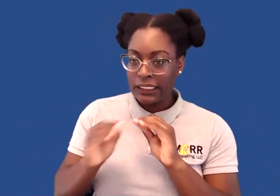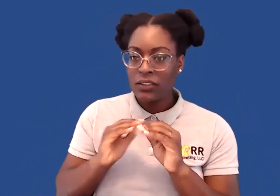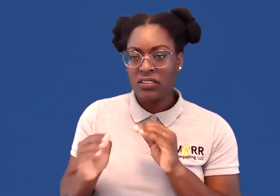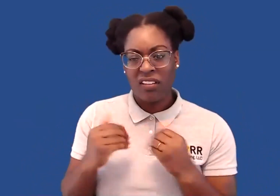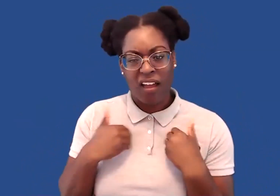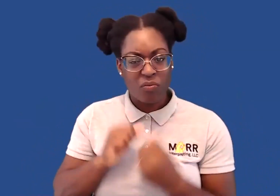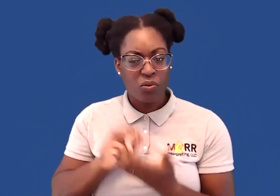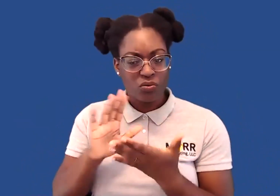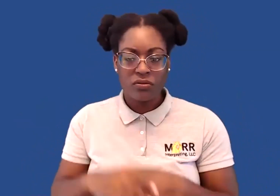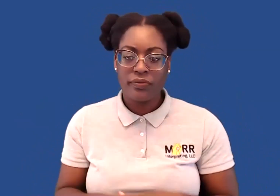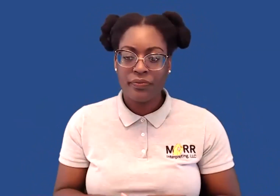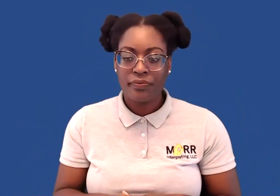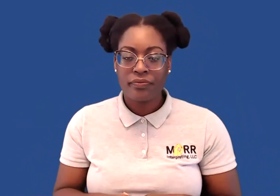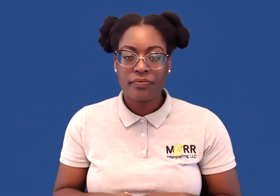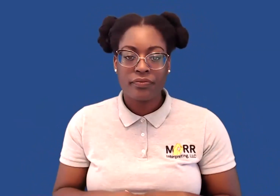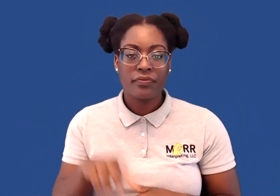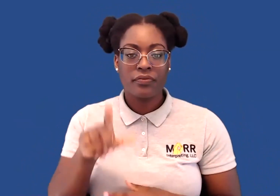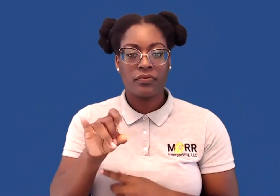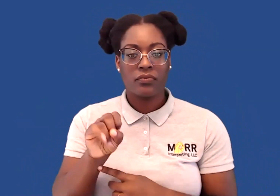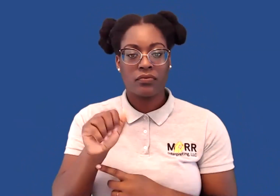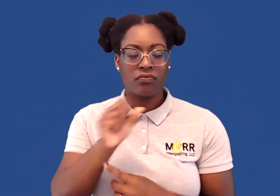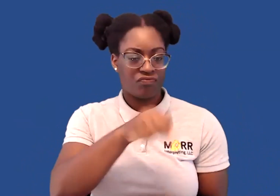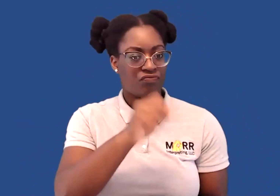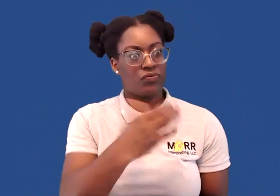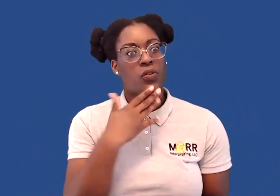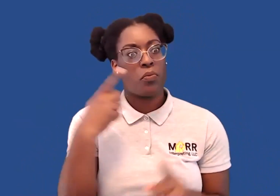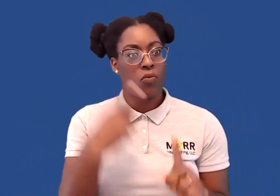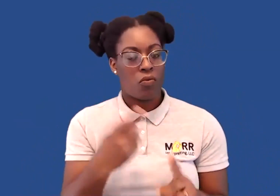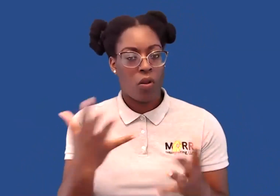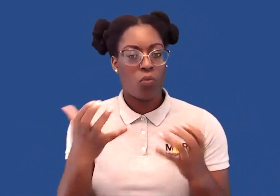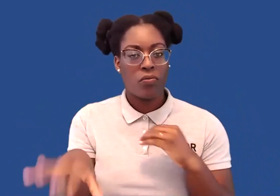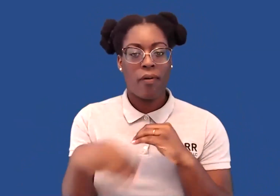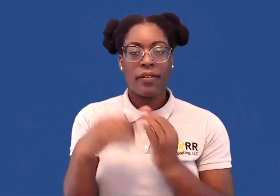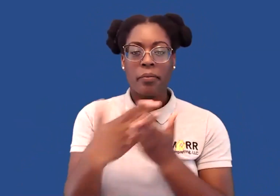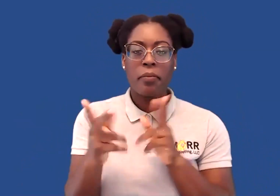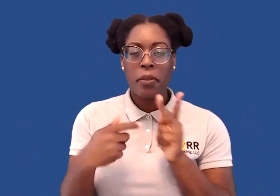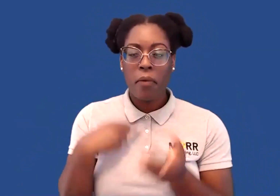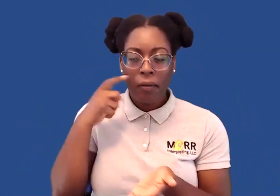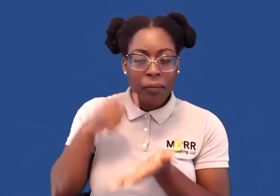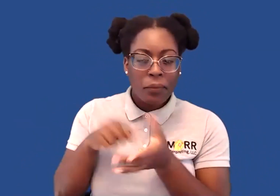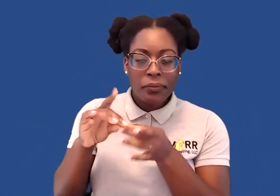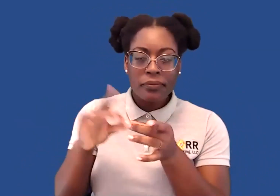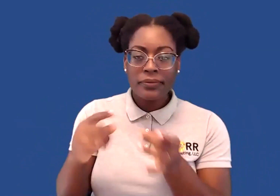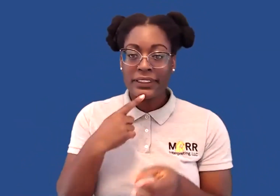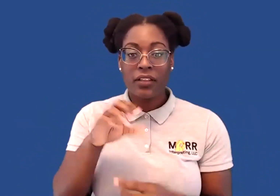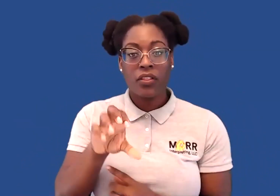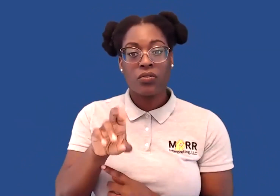[Lisa] Good point. And I would second some of the folks that are saying "screencasting is a great option."